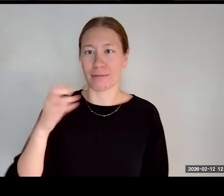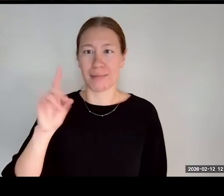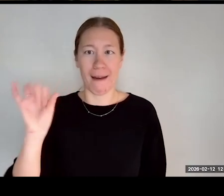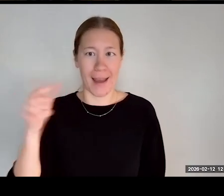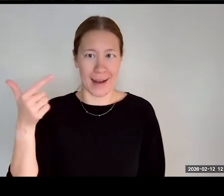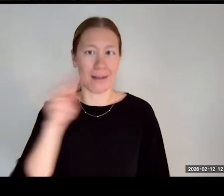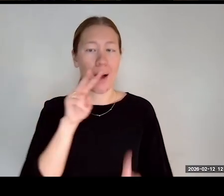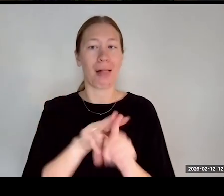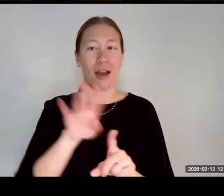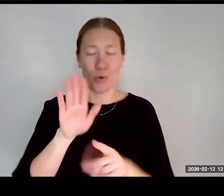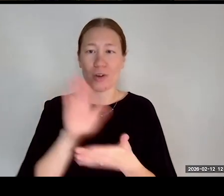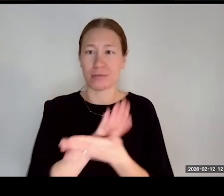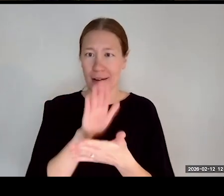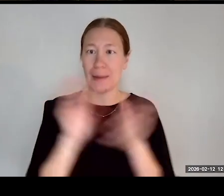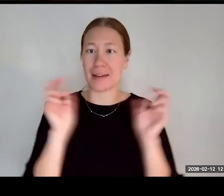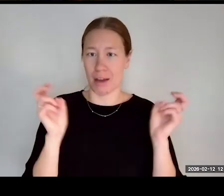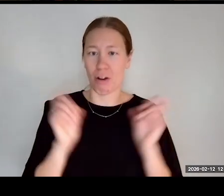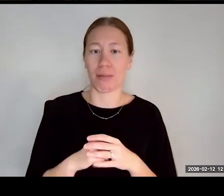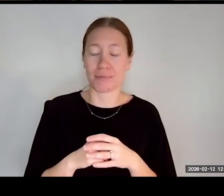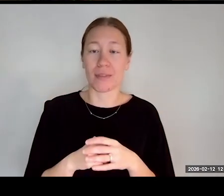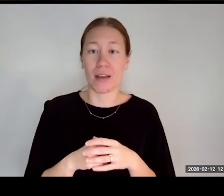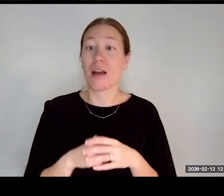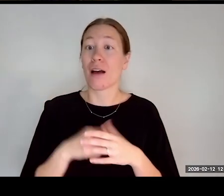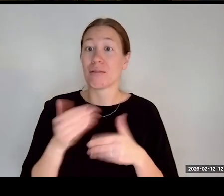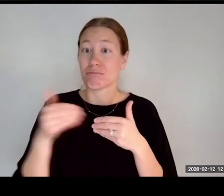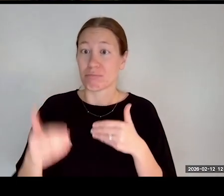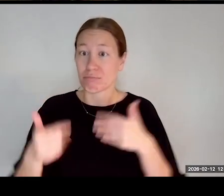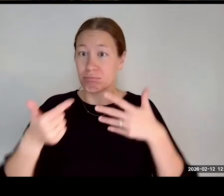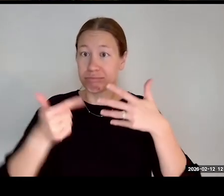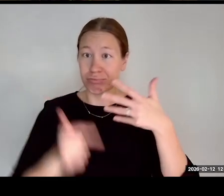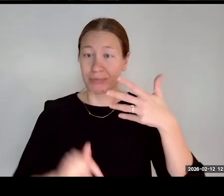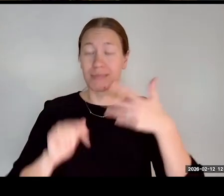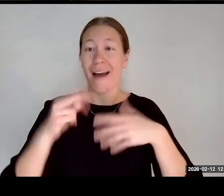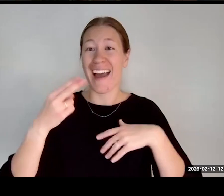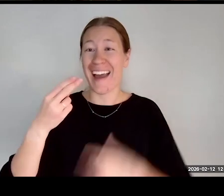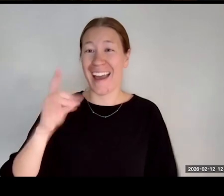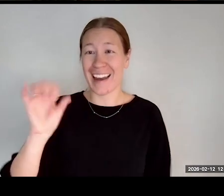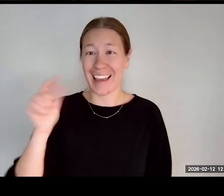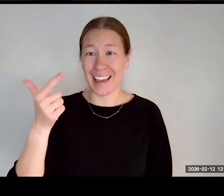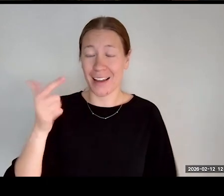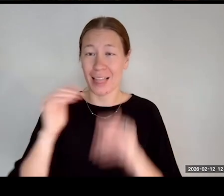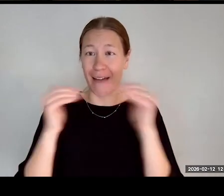Beyond that, you can use headings level two through six for section and subsection headings.